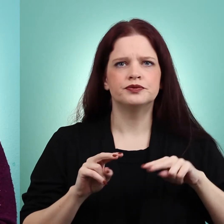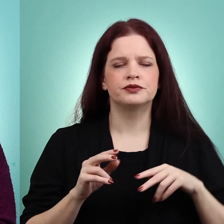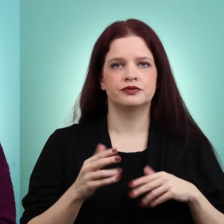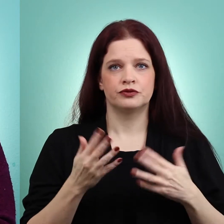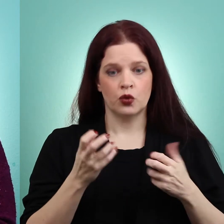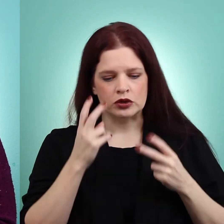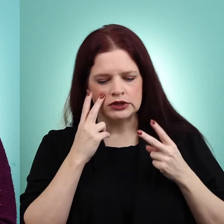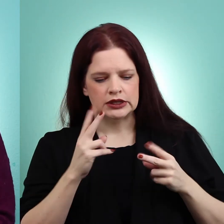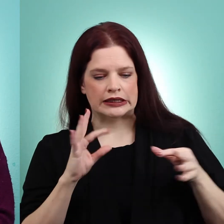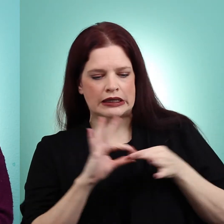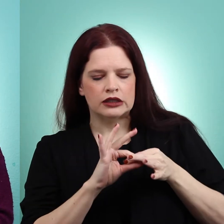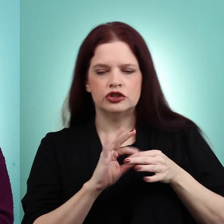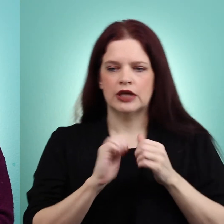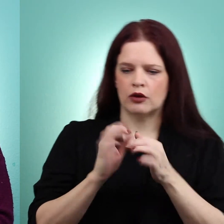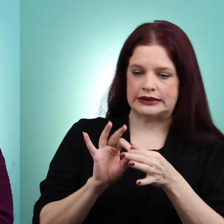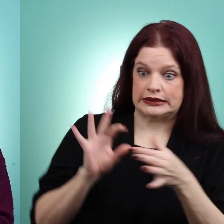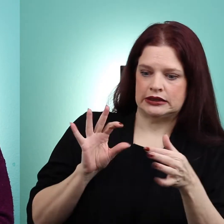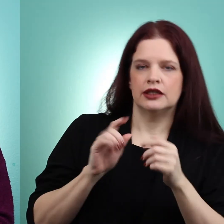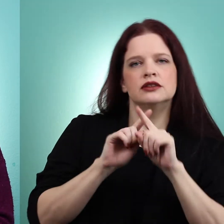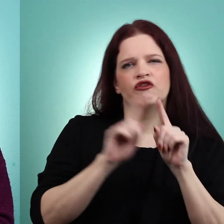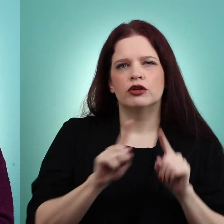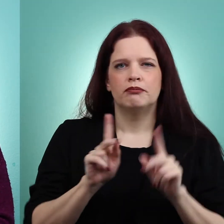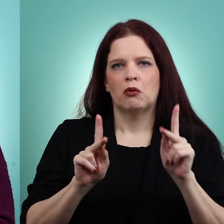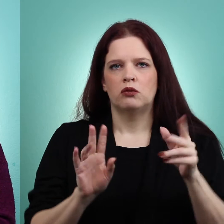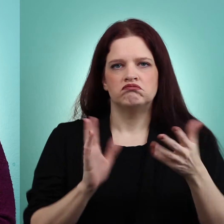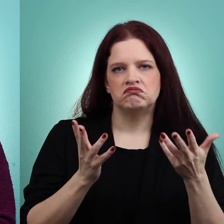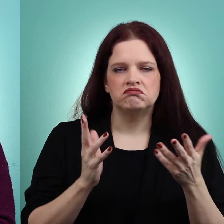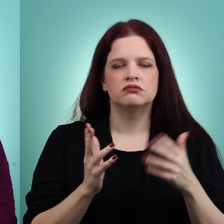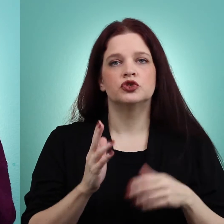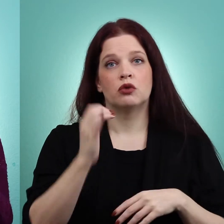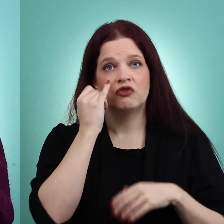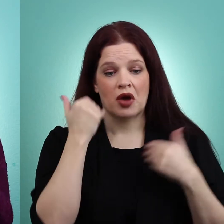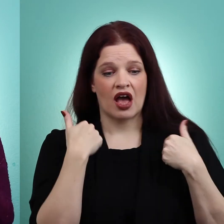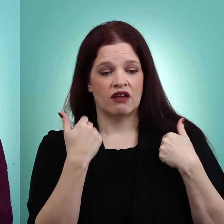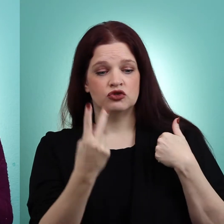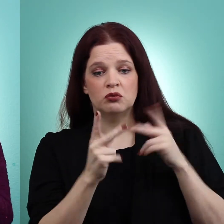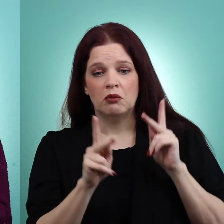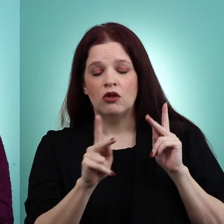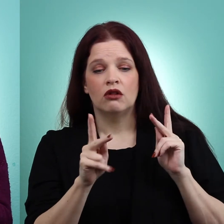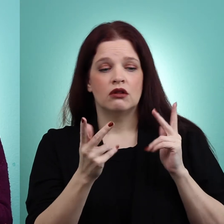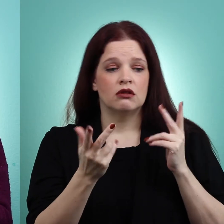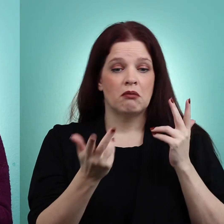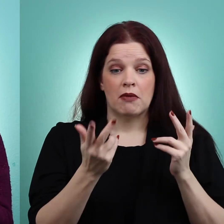We want to look at connections and disconnections among various relationships. And so if you have two individuals that were once together, but now they're